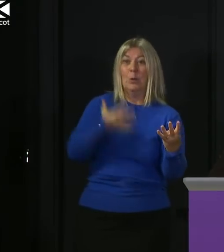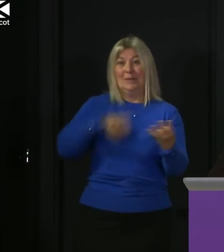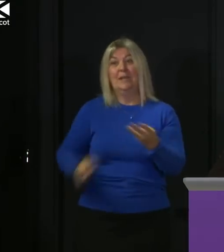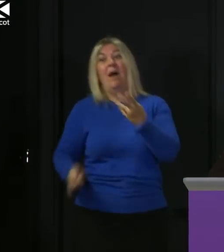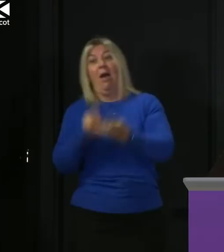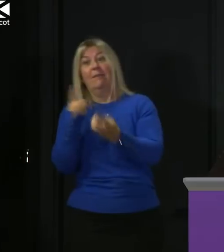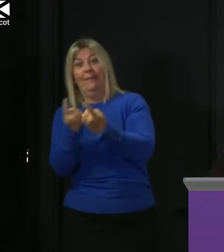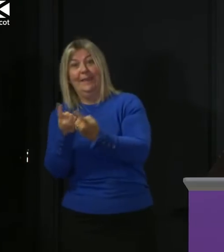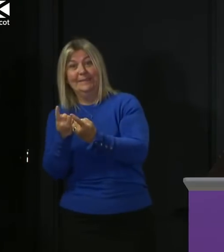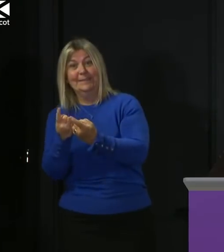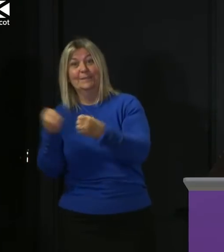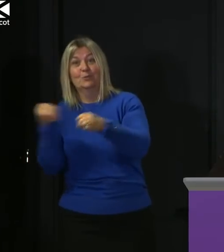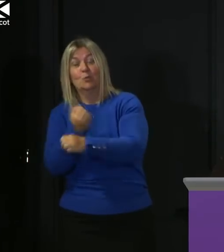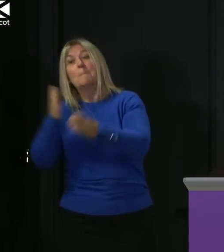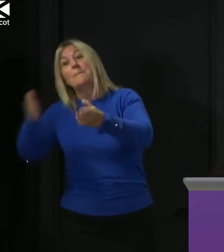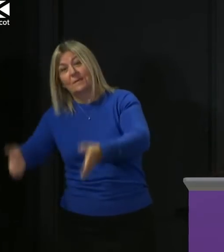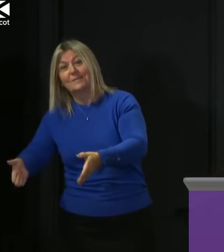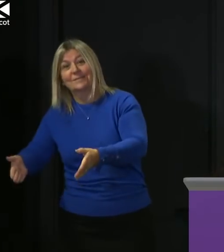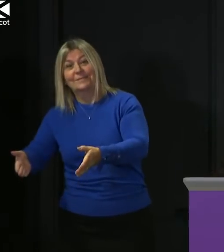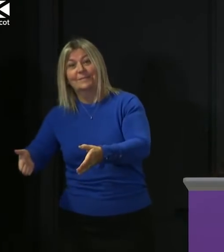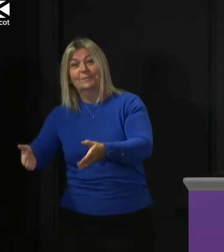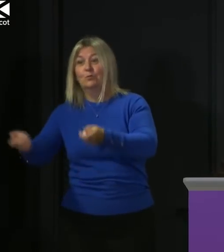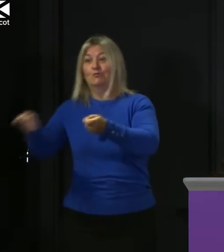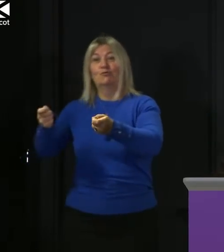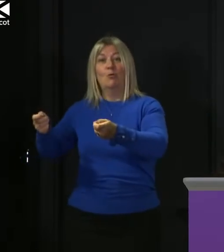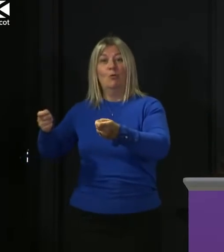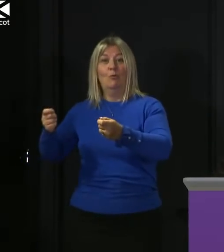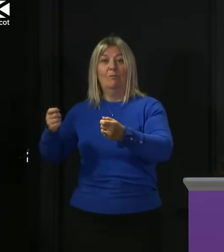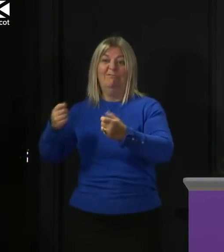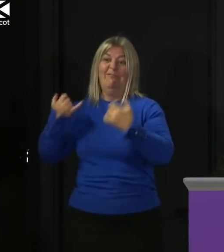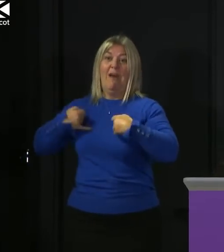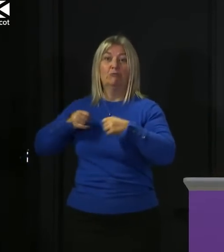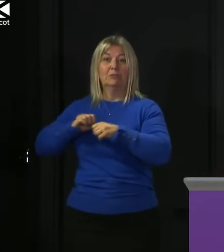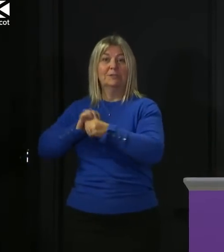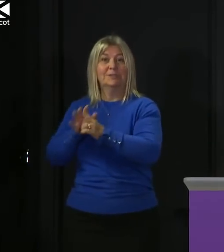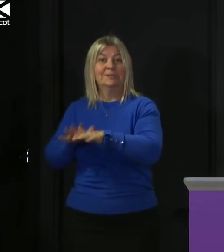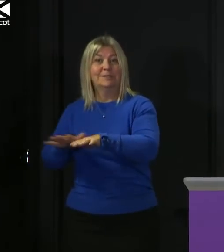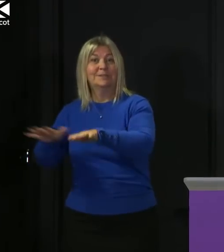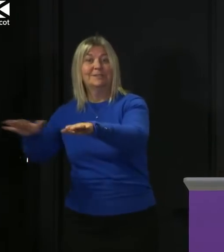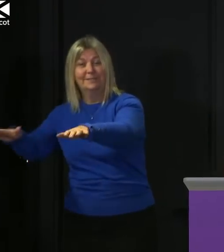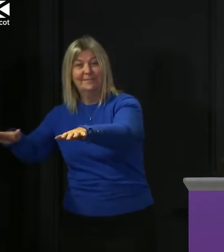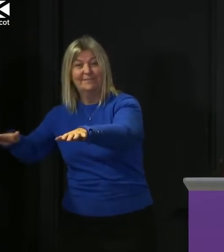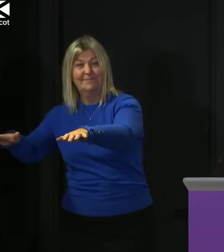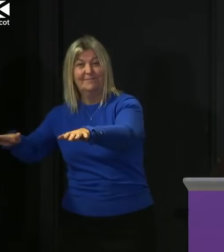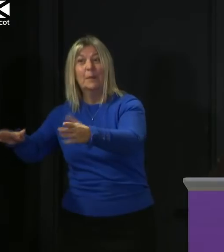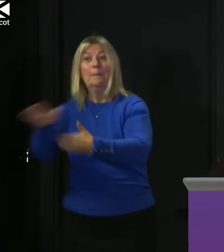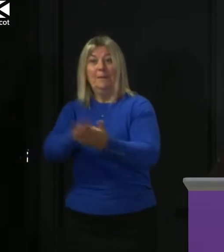trade-offs that we are encouraging everybody to make, in order that we can keep the remobilisation